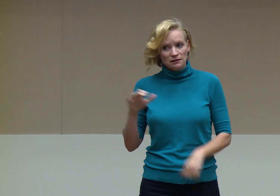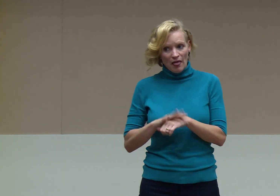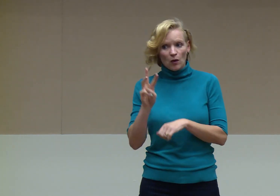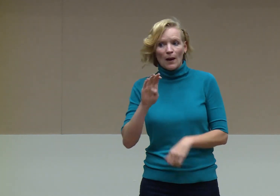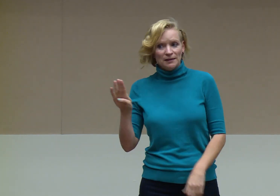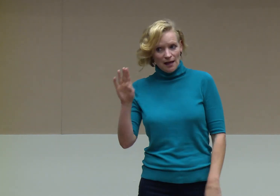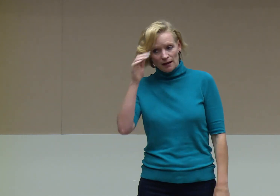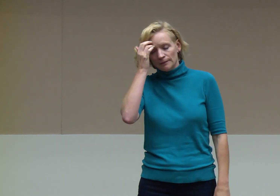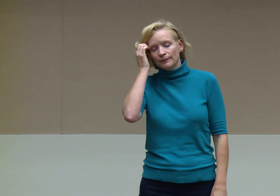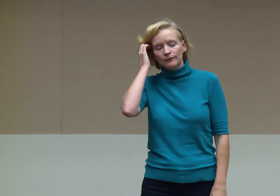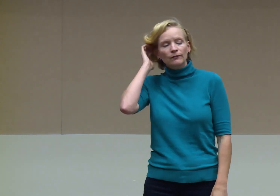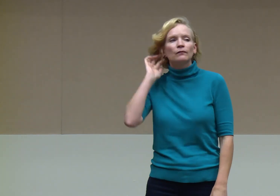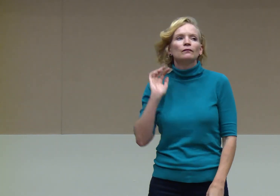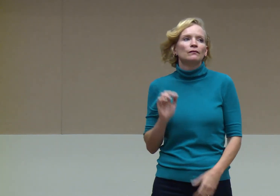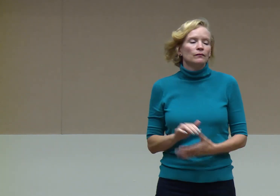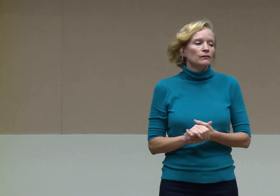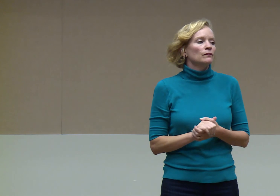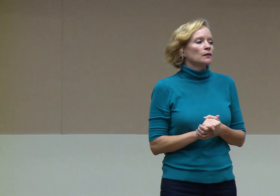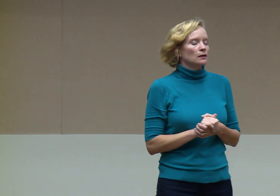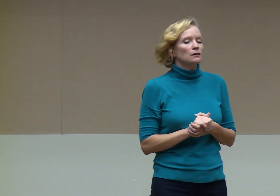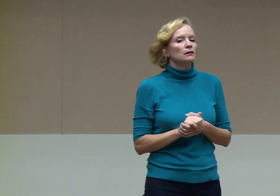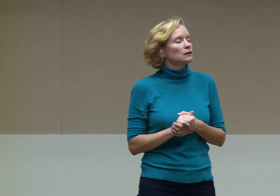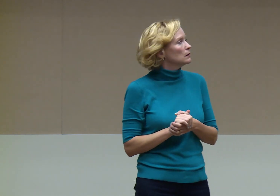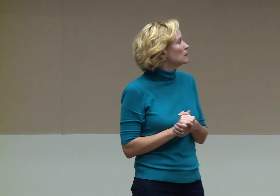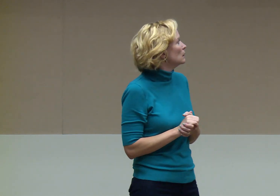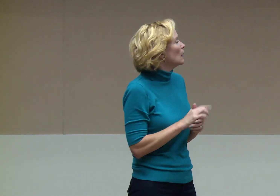and they want all babies to be tested.